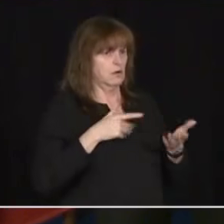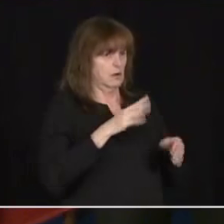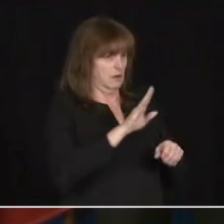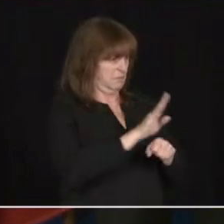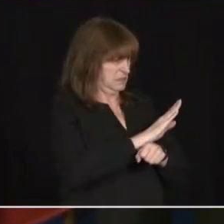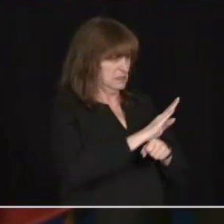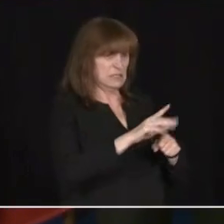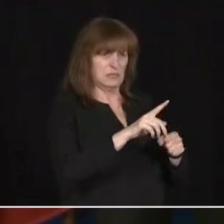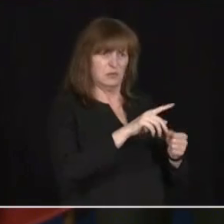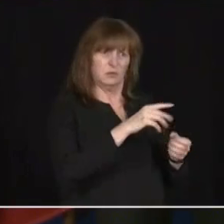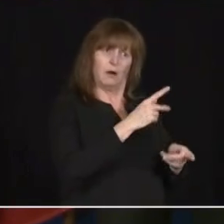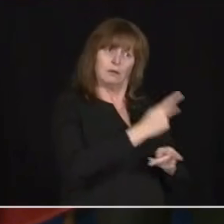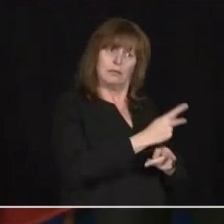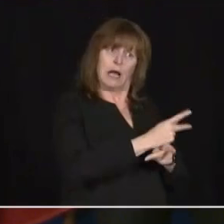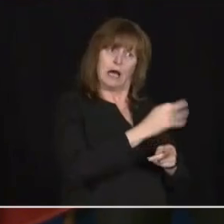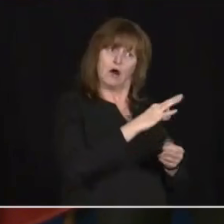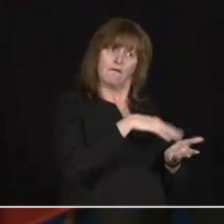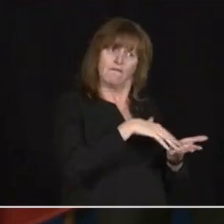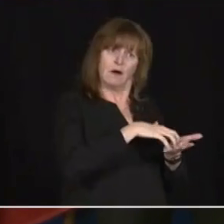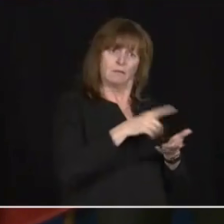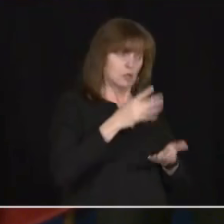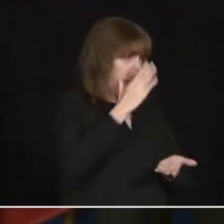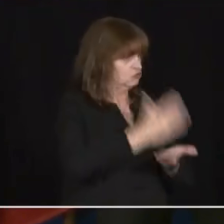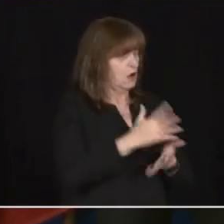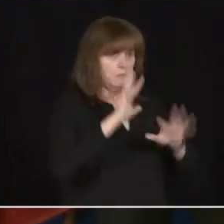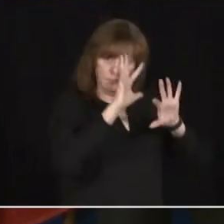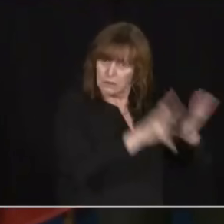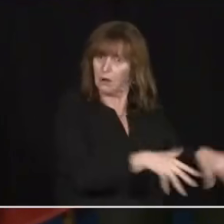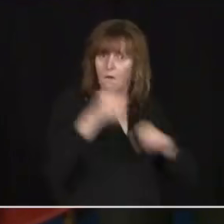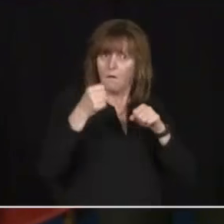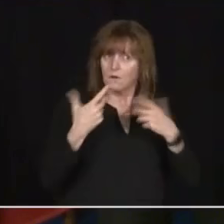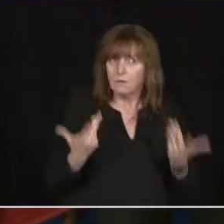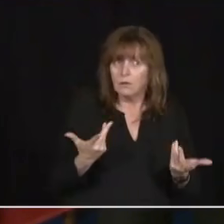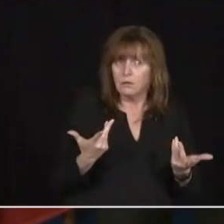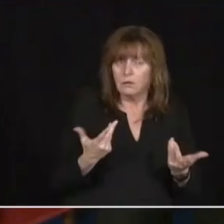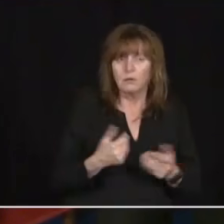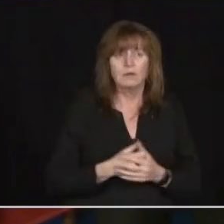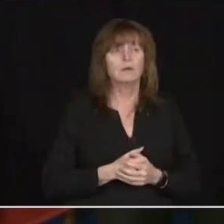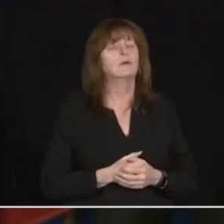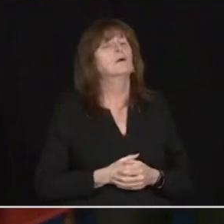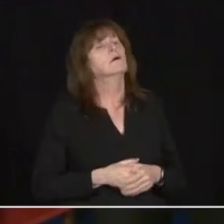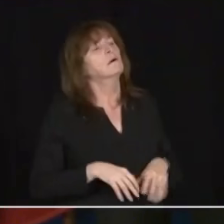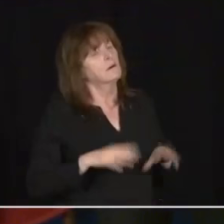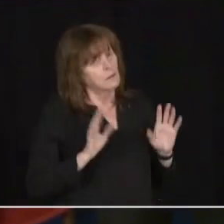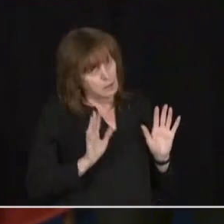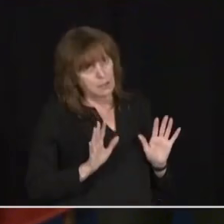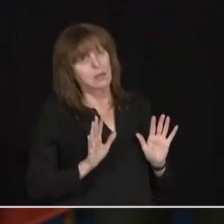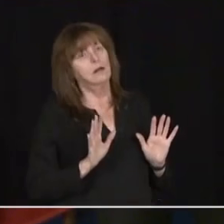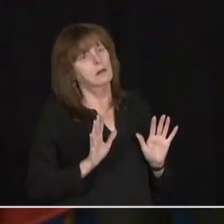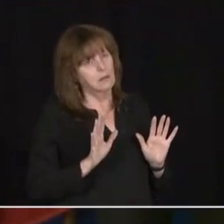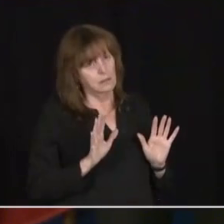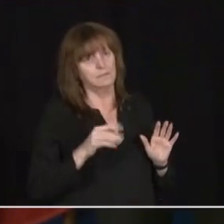I am wondering about the aftermath of all of this. Do you support in some capacity ending the